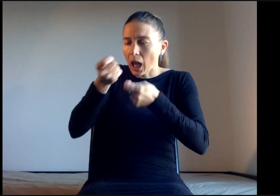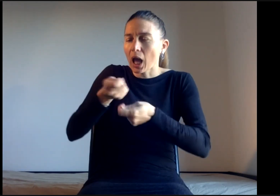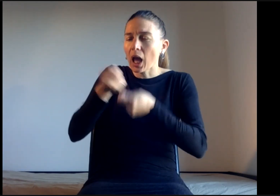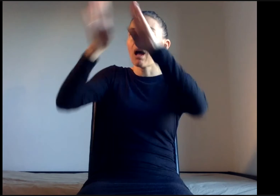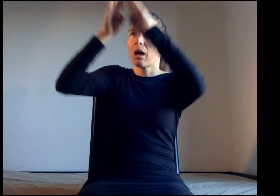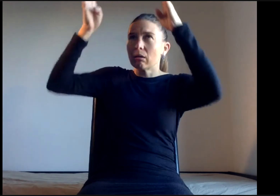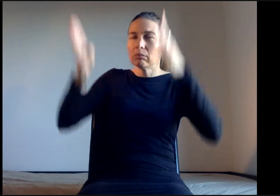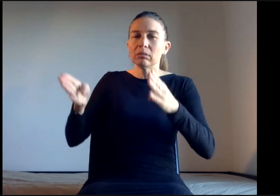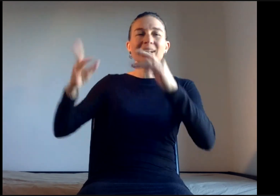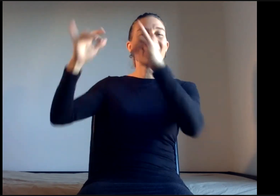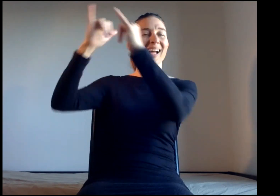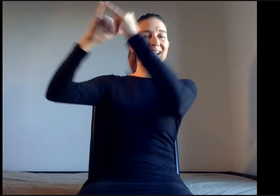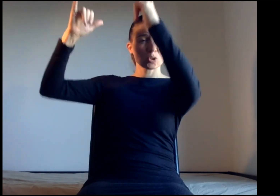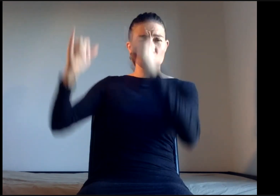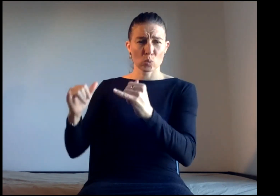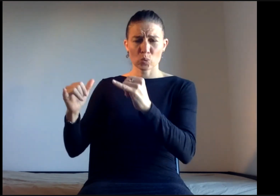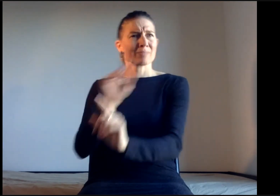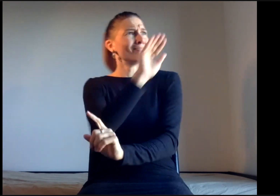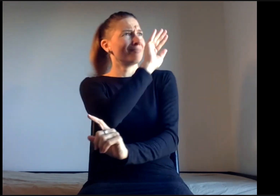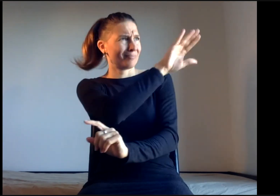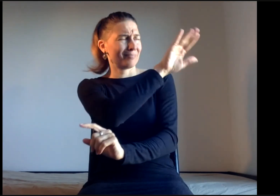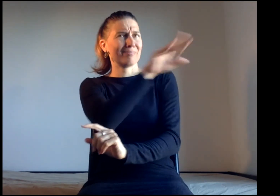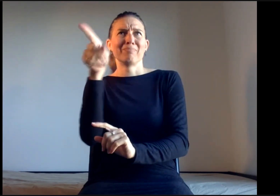which were rather neglected at the beginning.